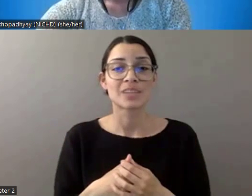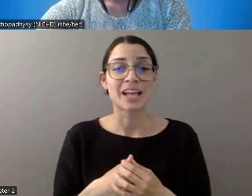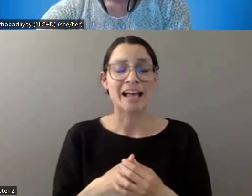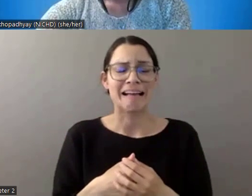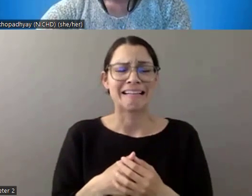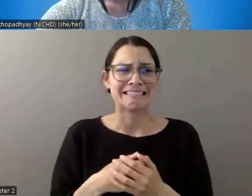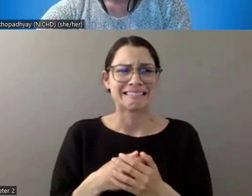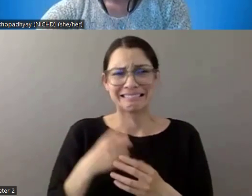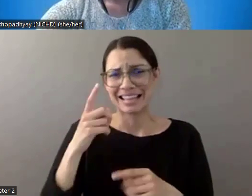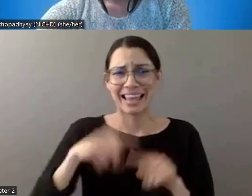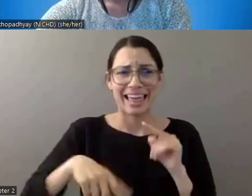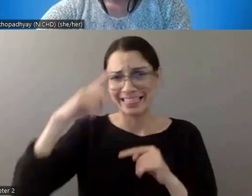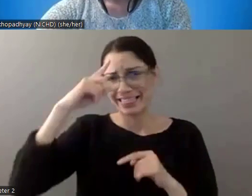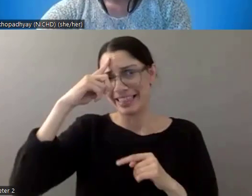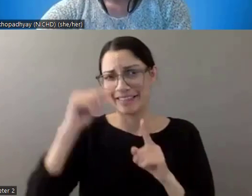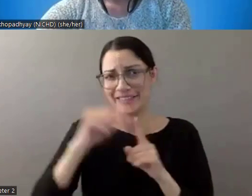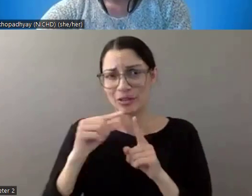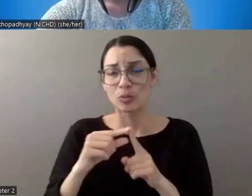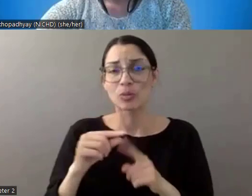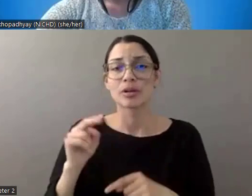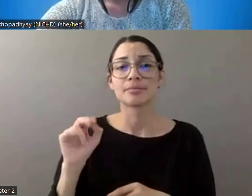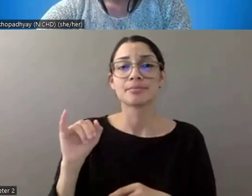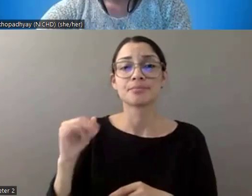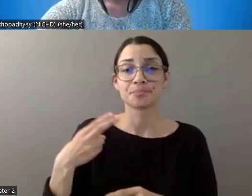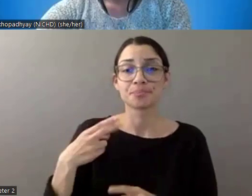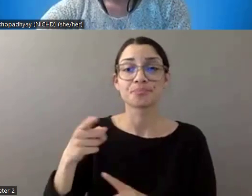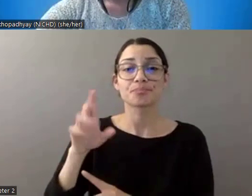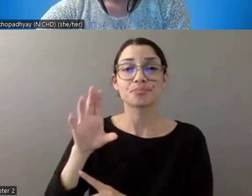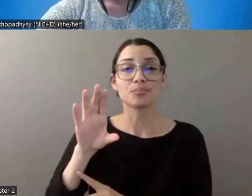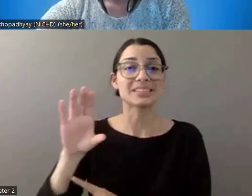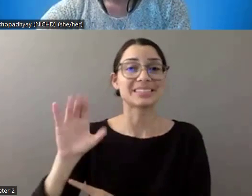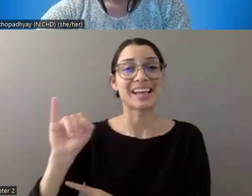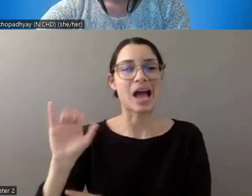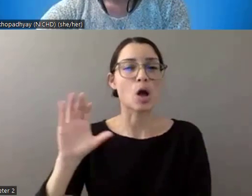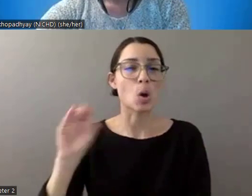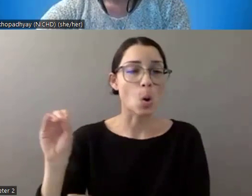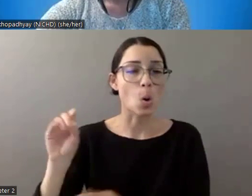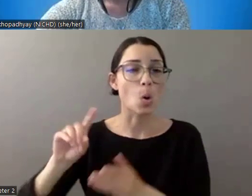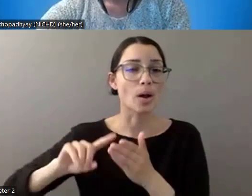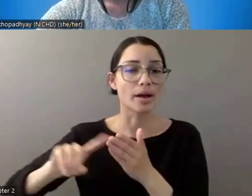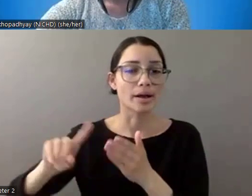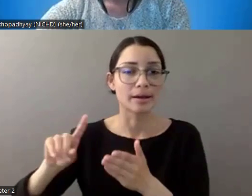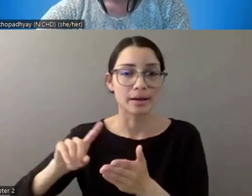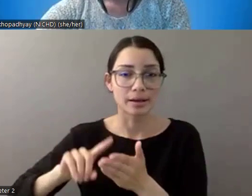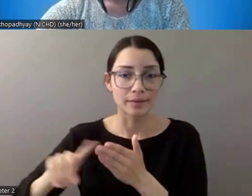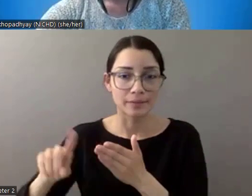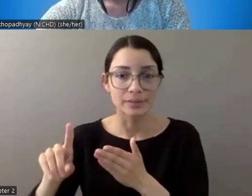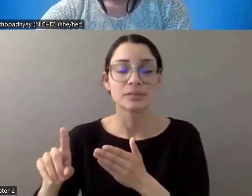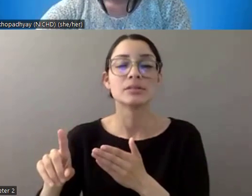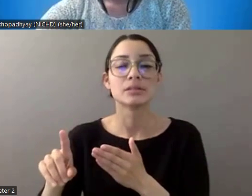So according to the NIH, current investigators and collaborators are distinct from a PI. So in those cases,